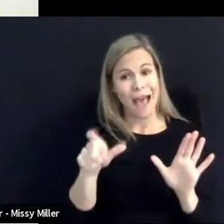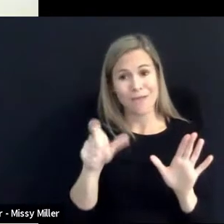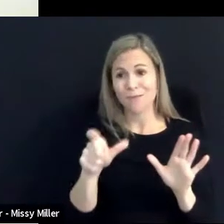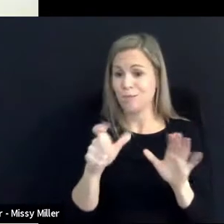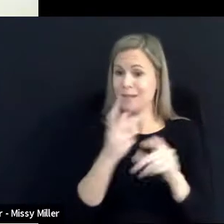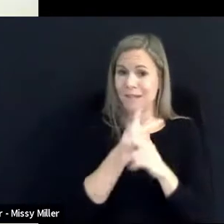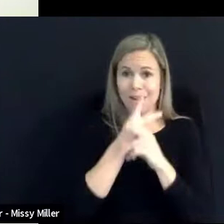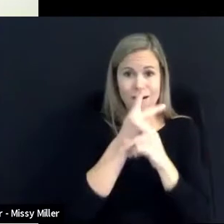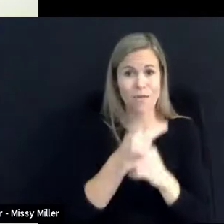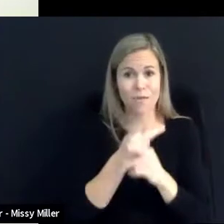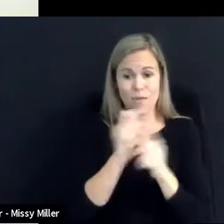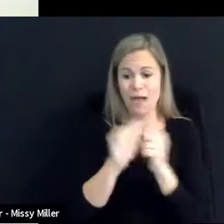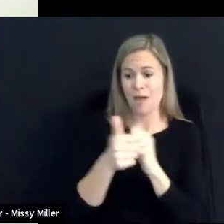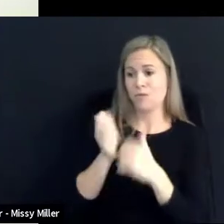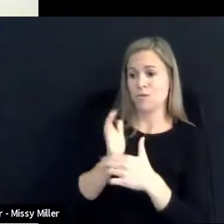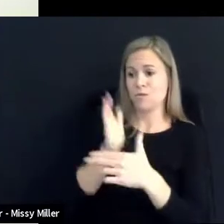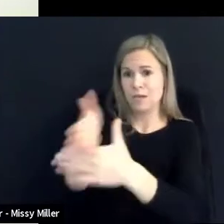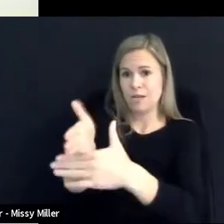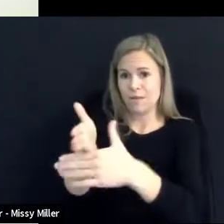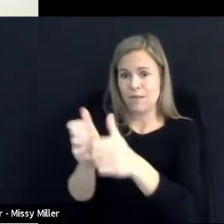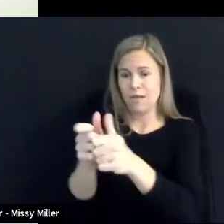when you can see the sensory processing problems develop.